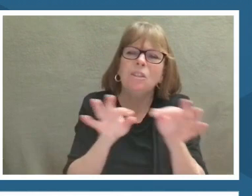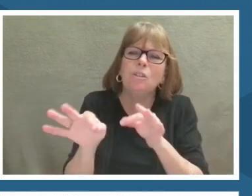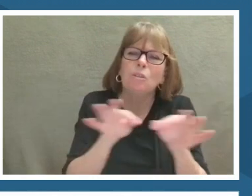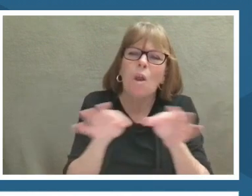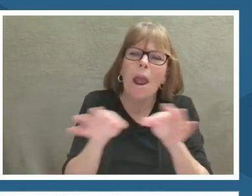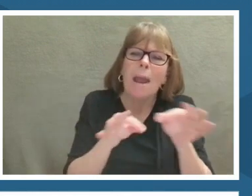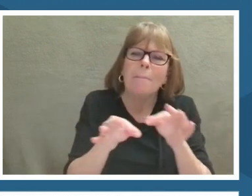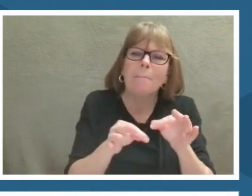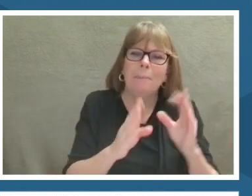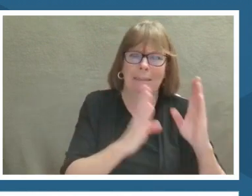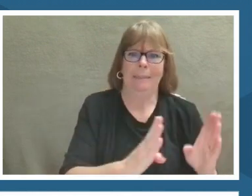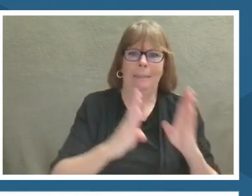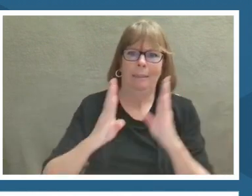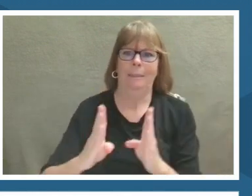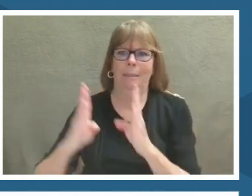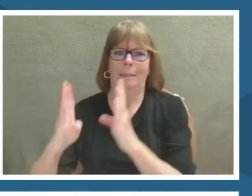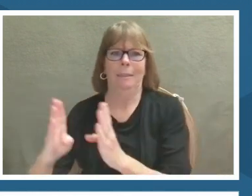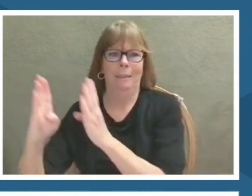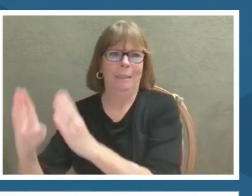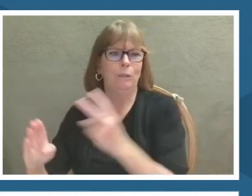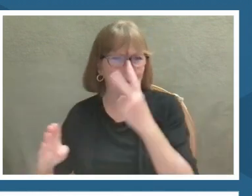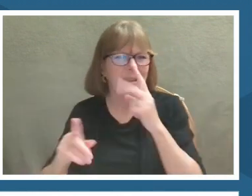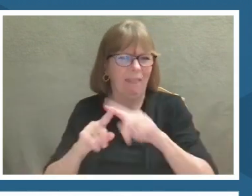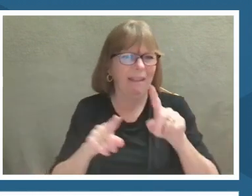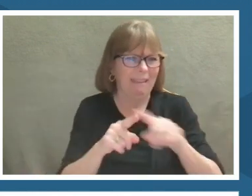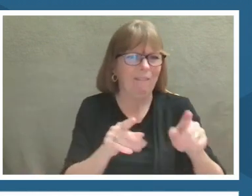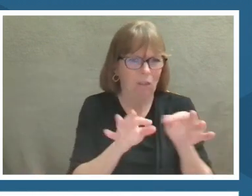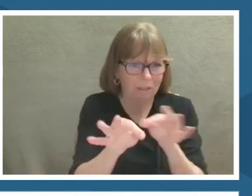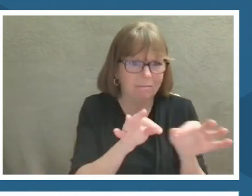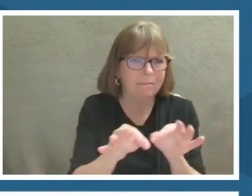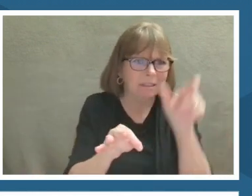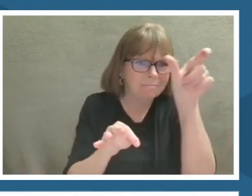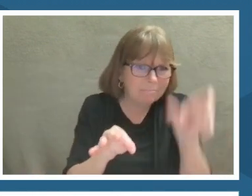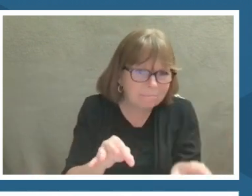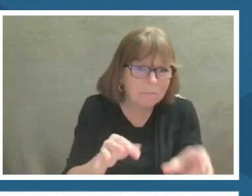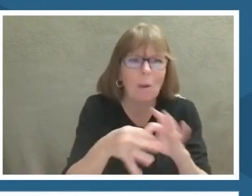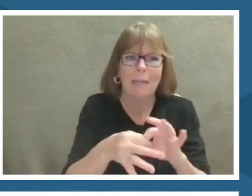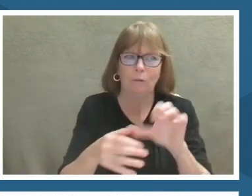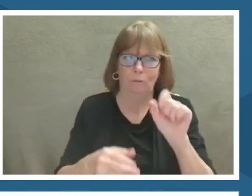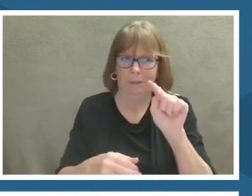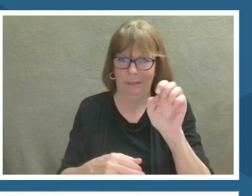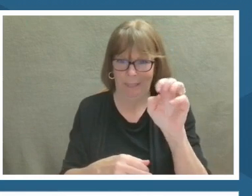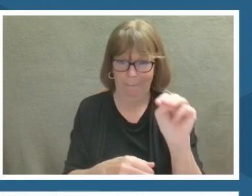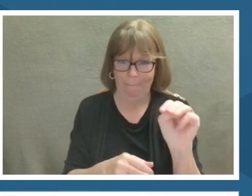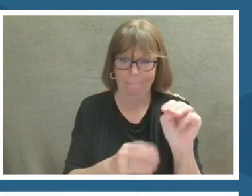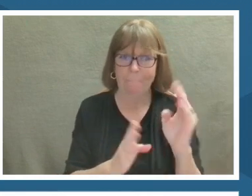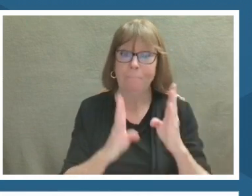interdisciplinary transdisciplinary in terms of stem teaching